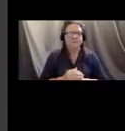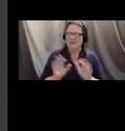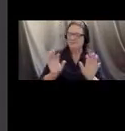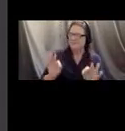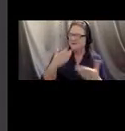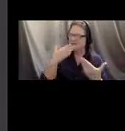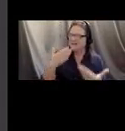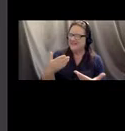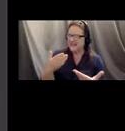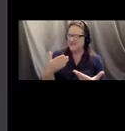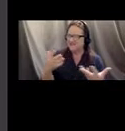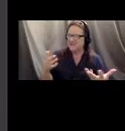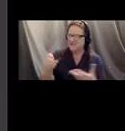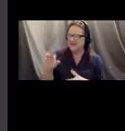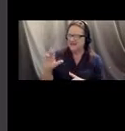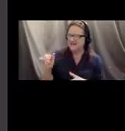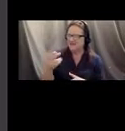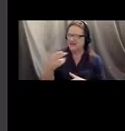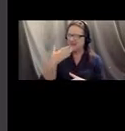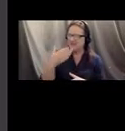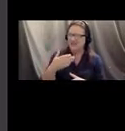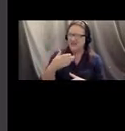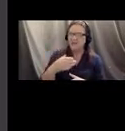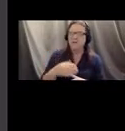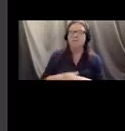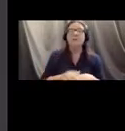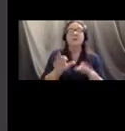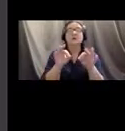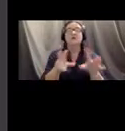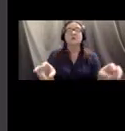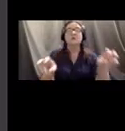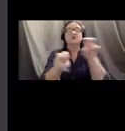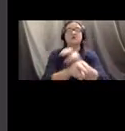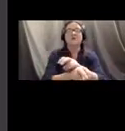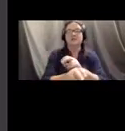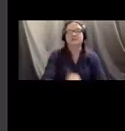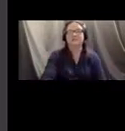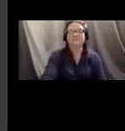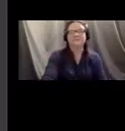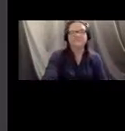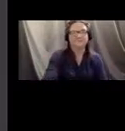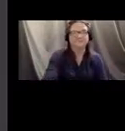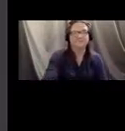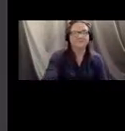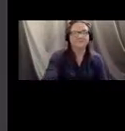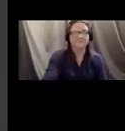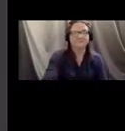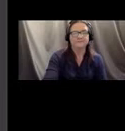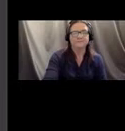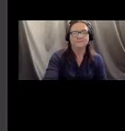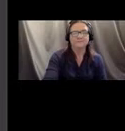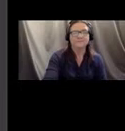Thank you so much Sarah. Jen, I will read your comments. I do not see the ability for you to come in with a microphone.